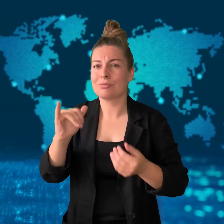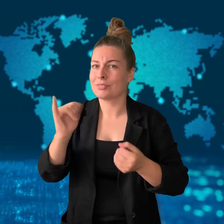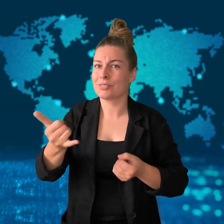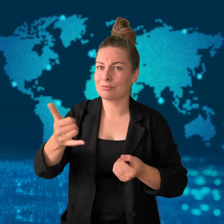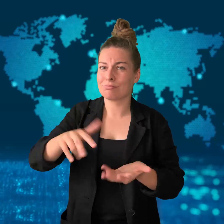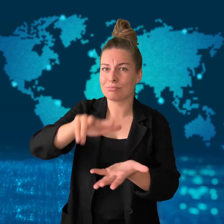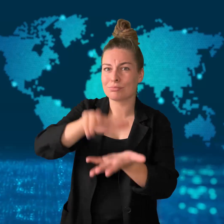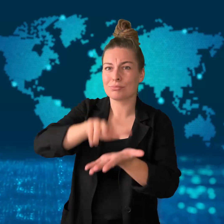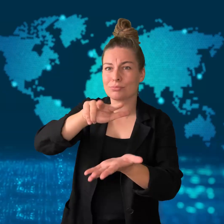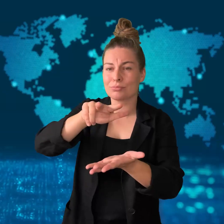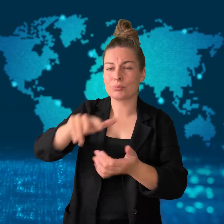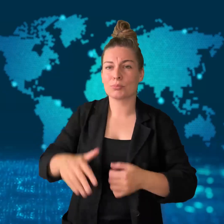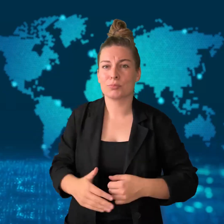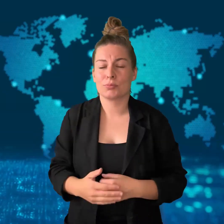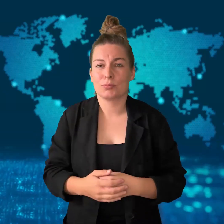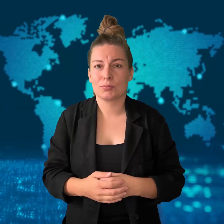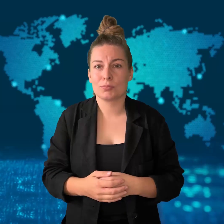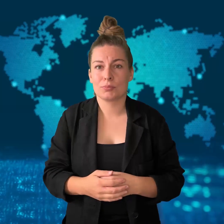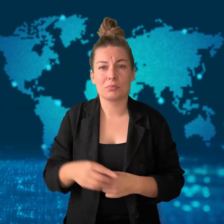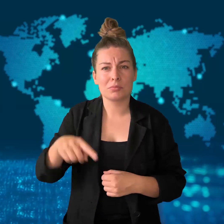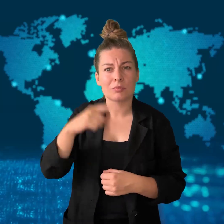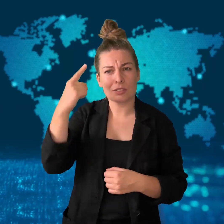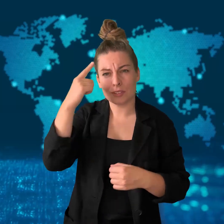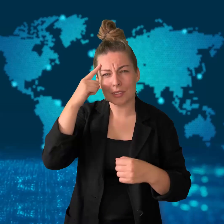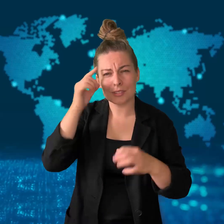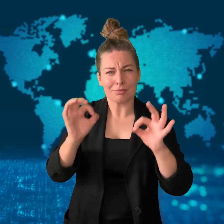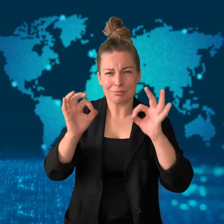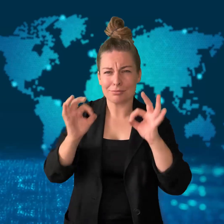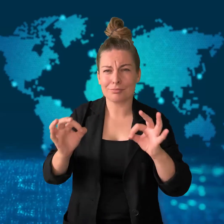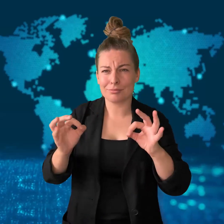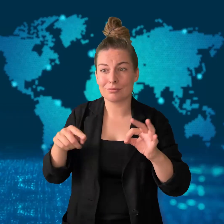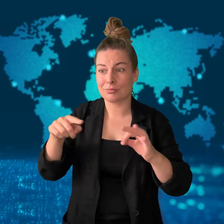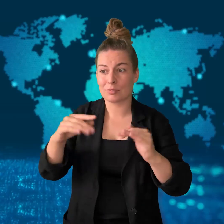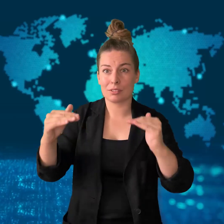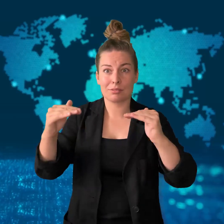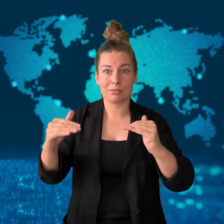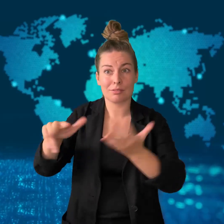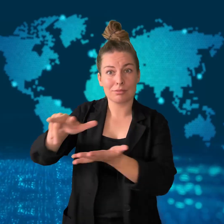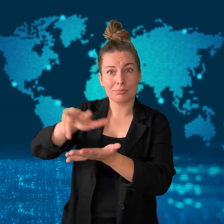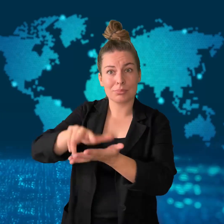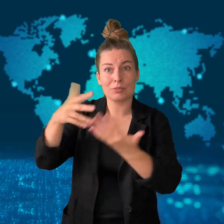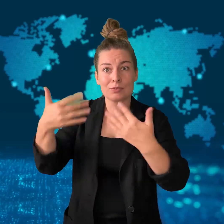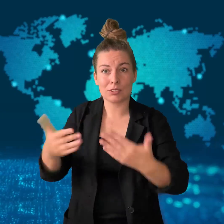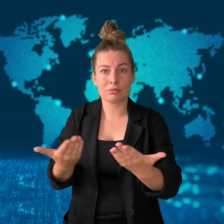The upper house is expected to pass it smoothly as well as